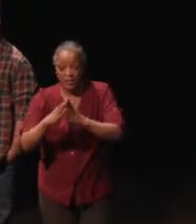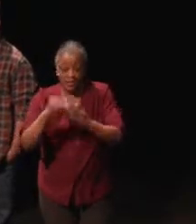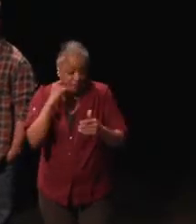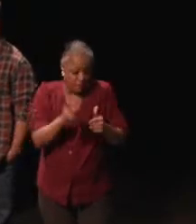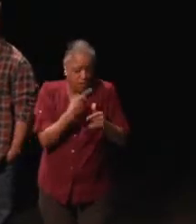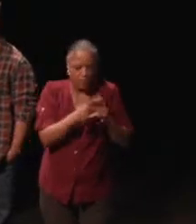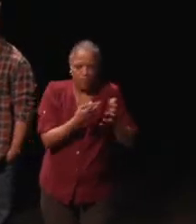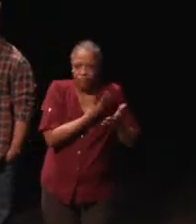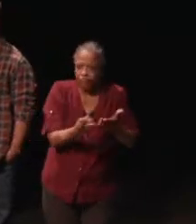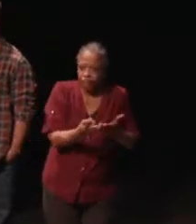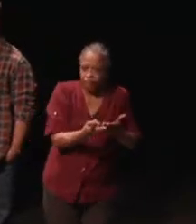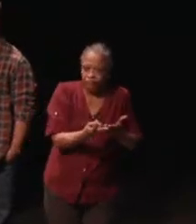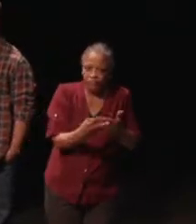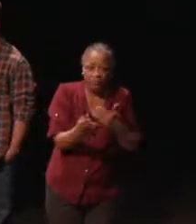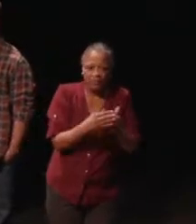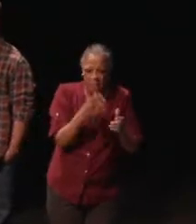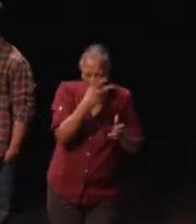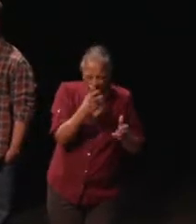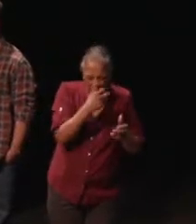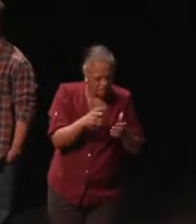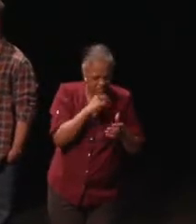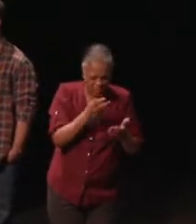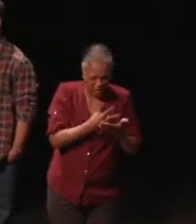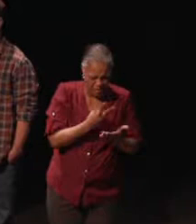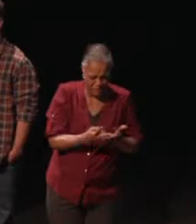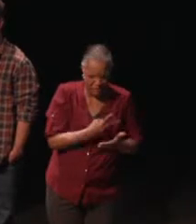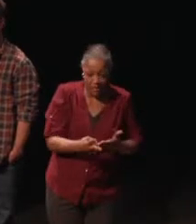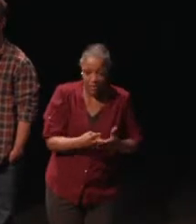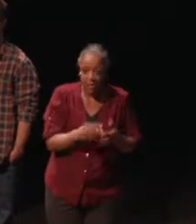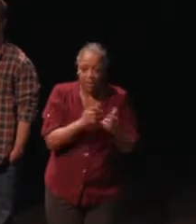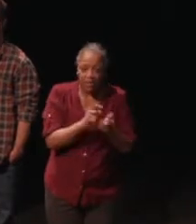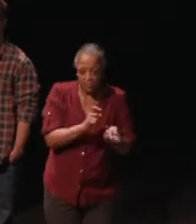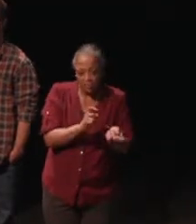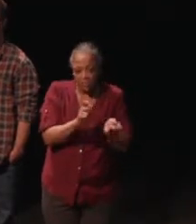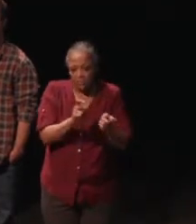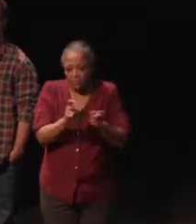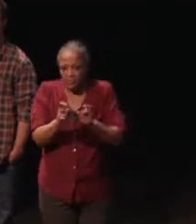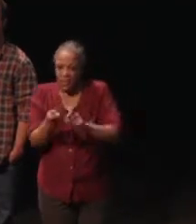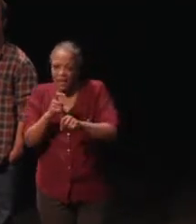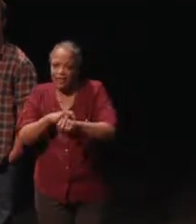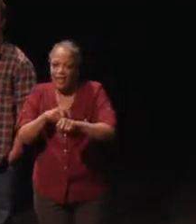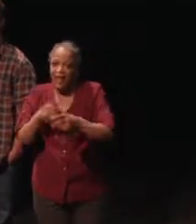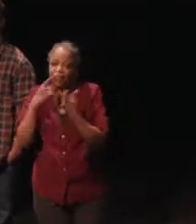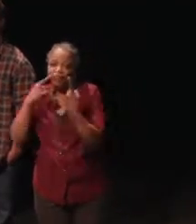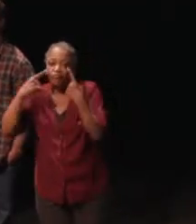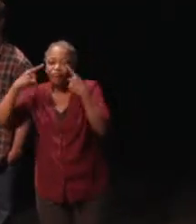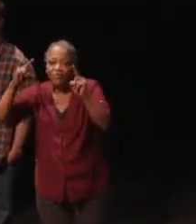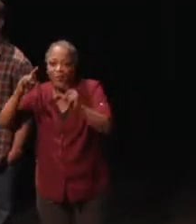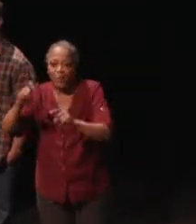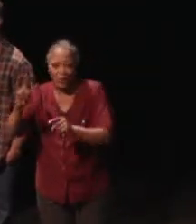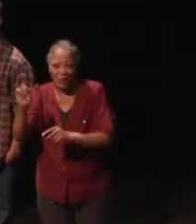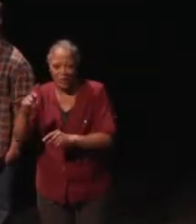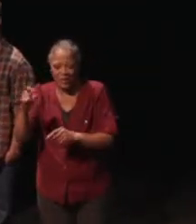the first iteration may have a ton of bugs, but it's how you reiterate that over time it's going to get you to the promised land or where you need to be with that feature.